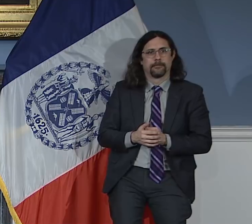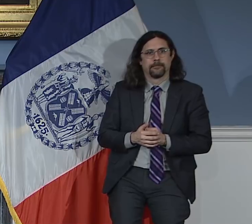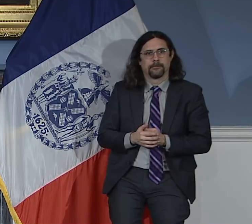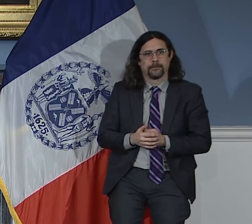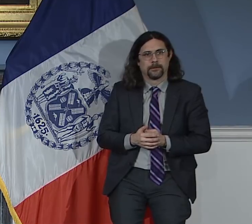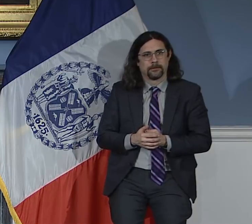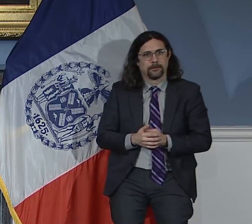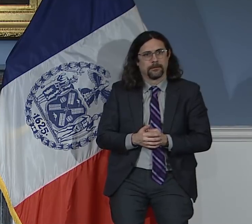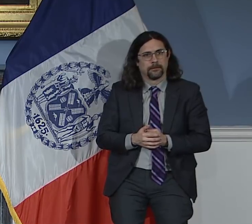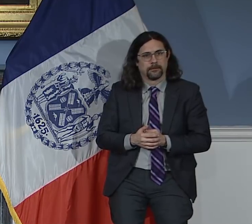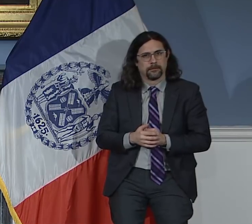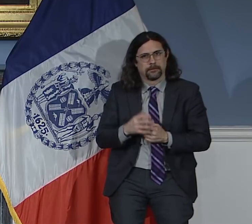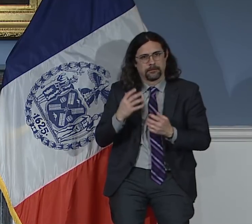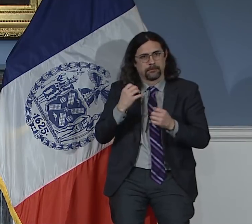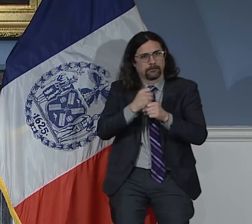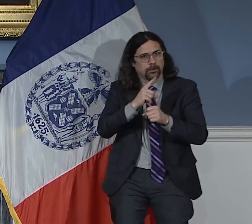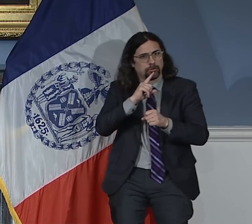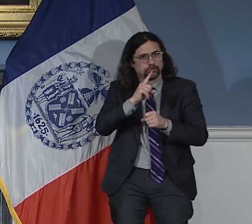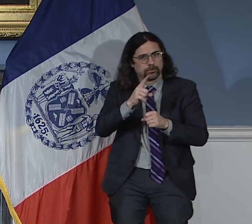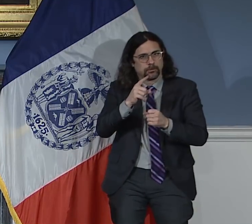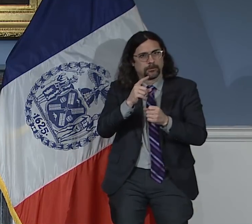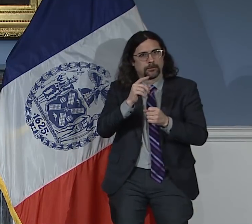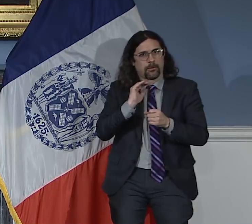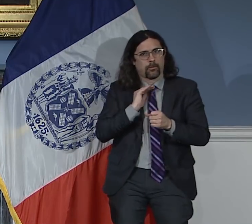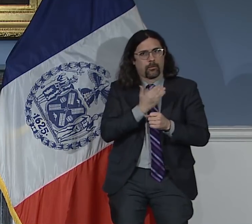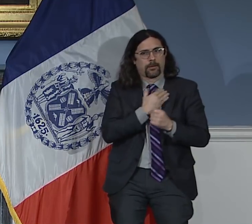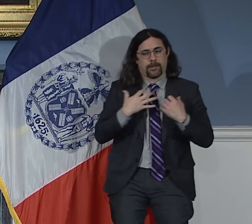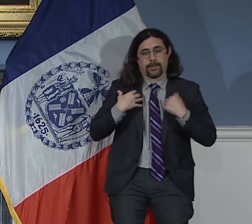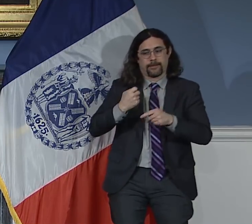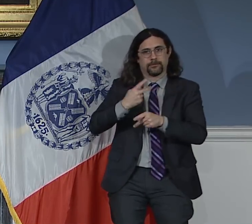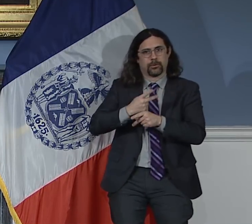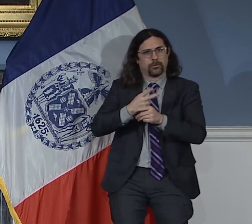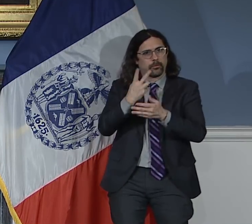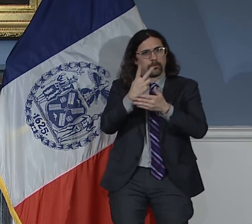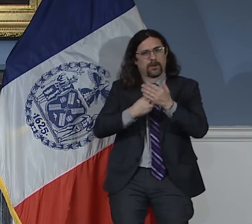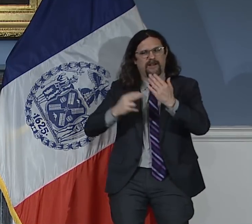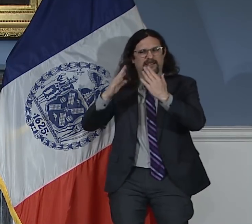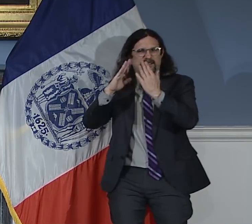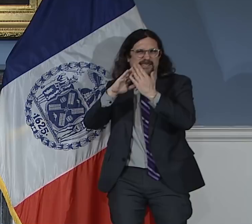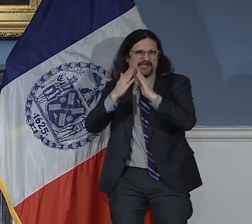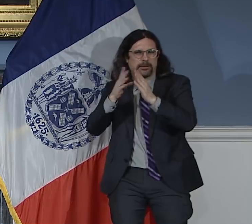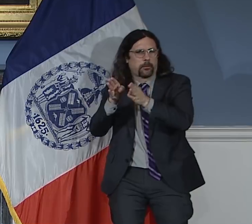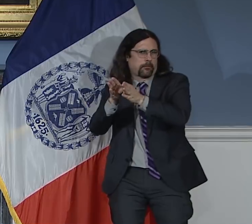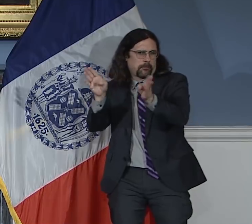PUBLIC AND PRIVATE, CAN BEAR THE BRUNT OF THE CORONAVIRUS